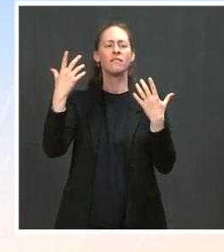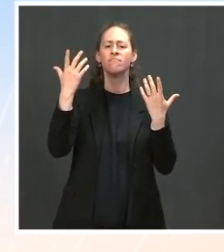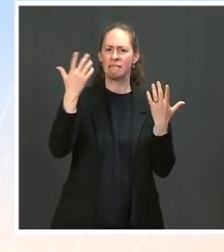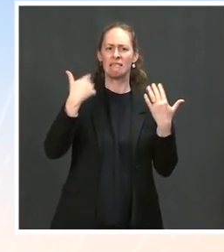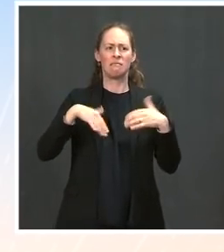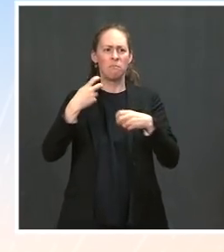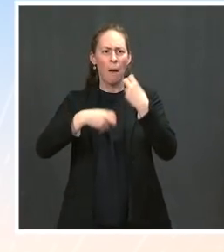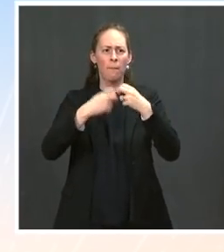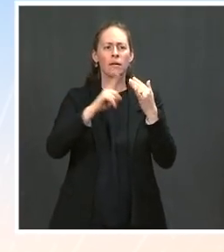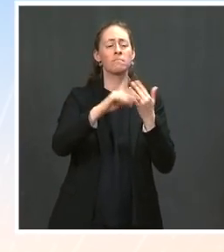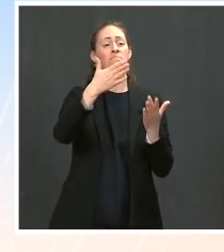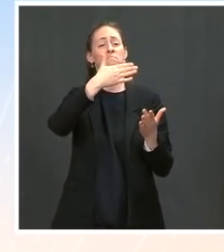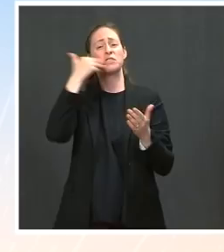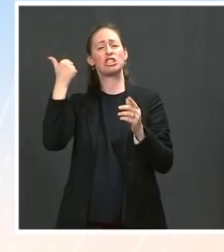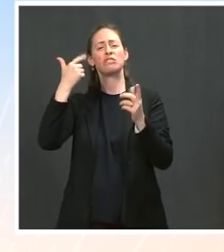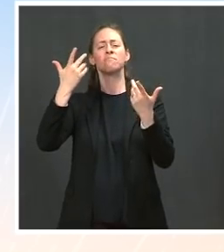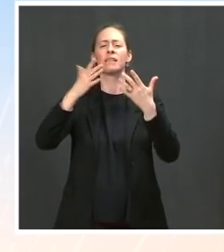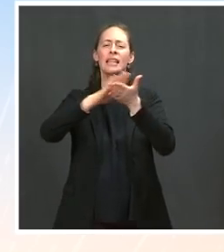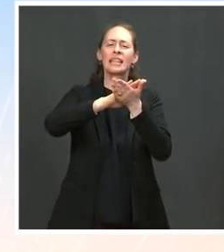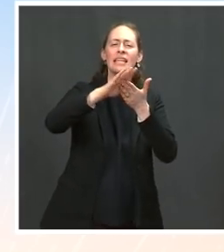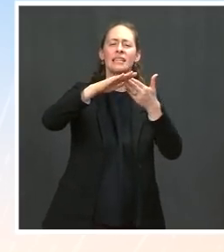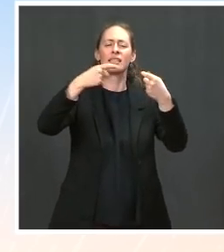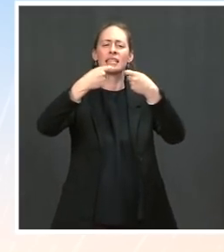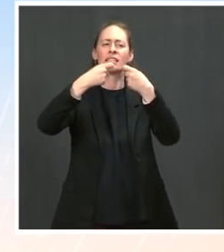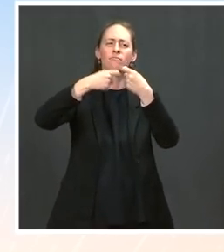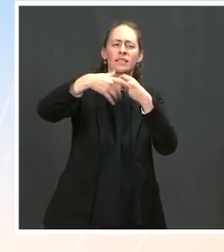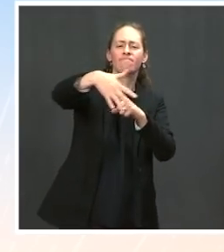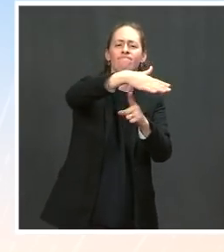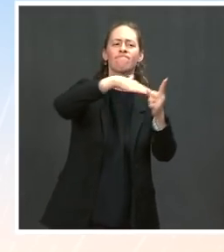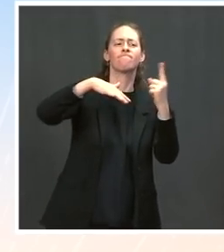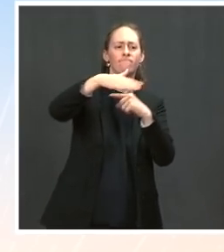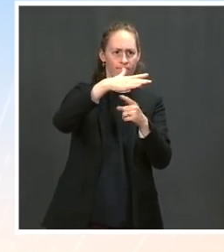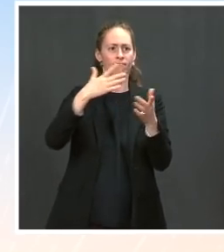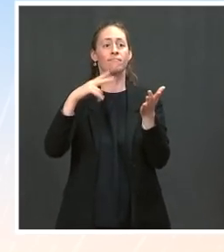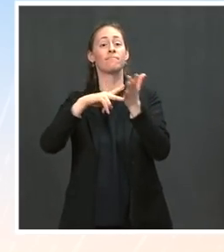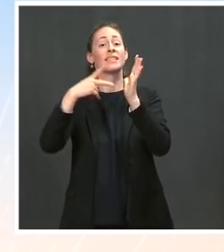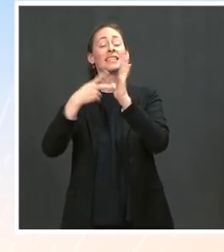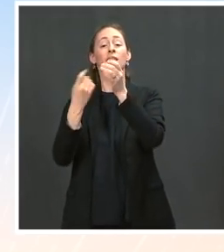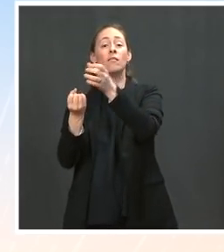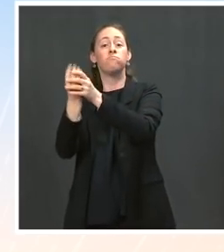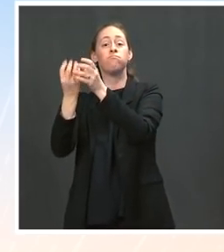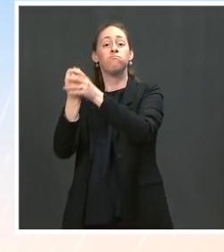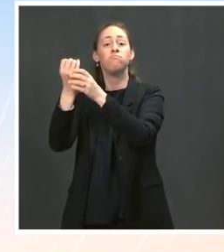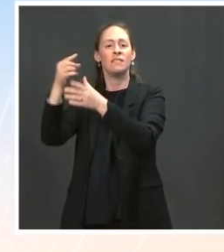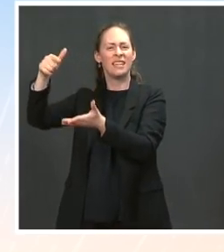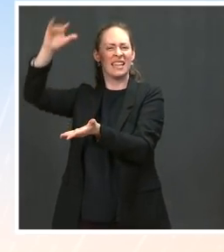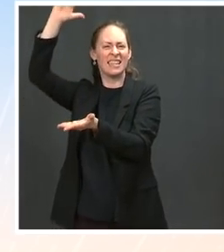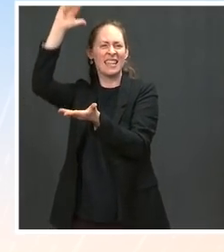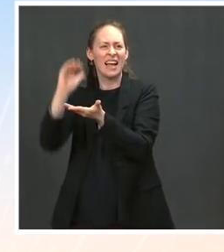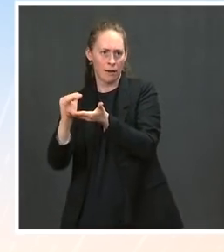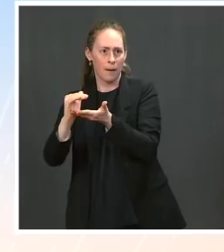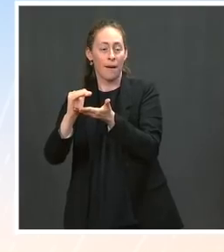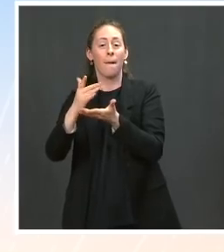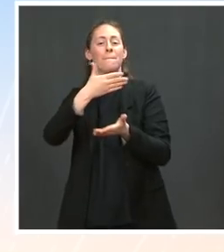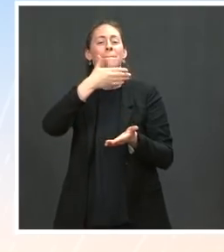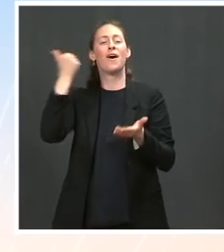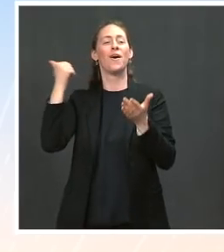tackle a major source of greenhouse gas emissions, and improve the health for many around the country. Also, this morning, the --